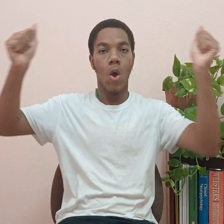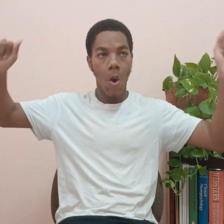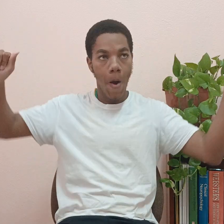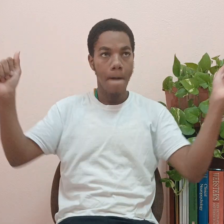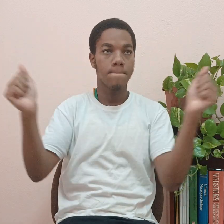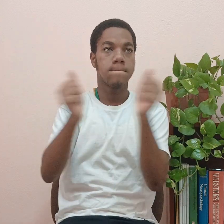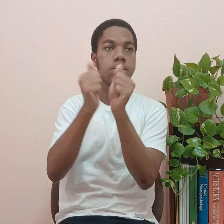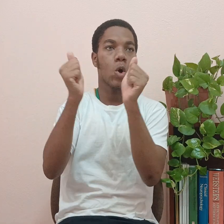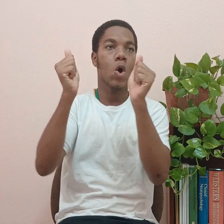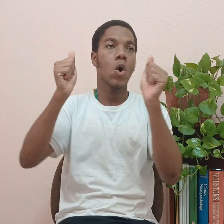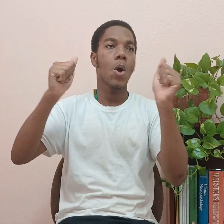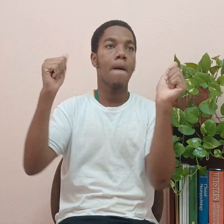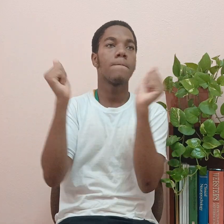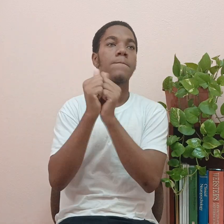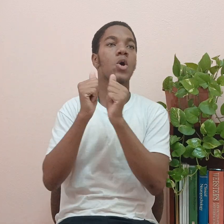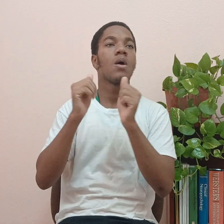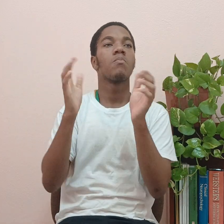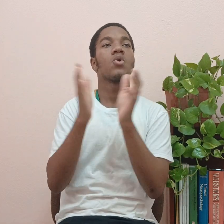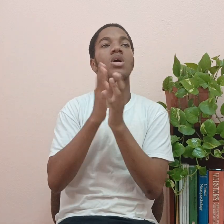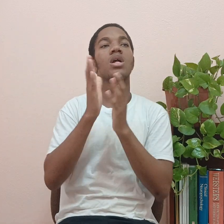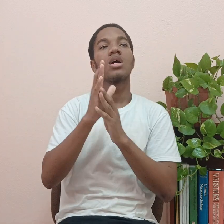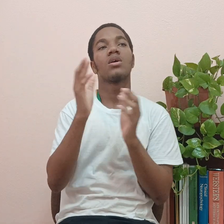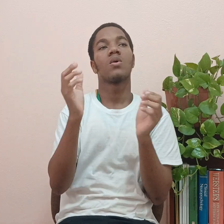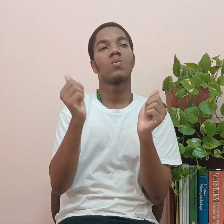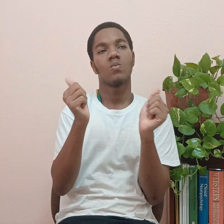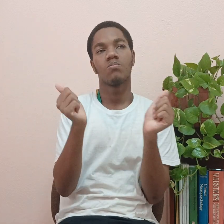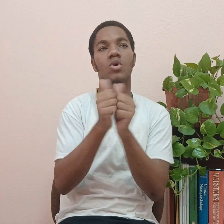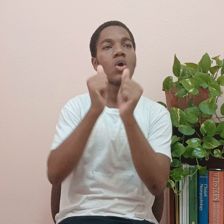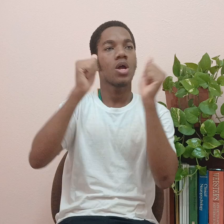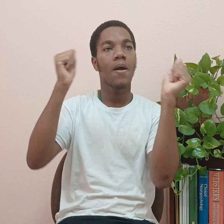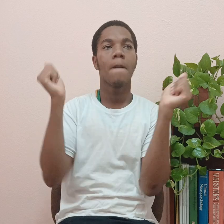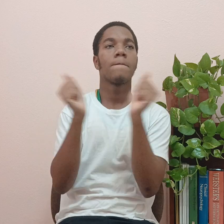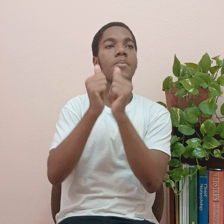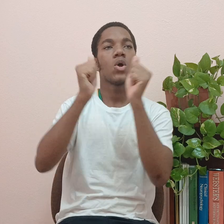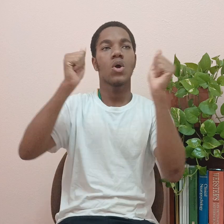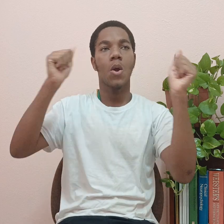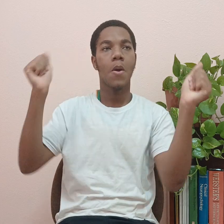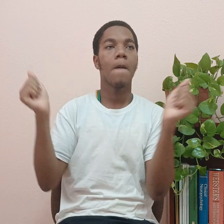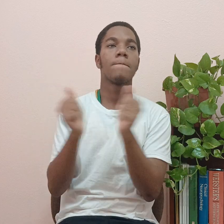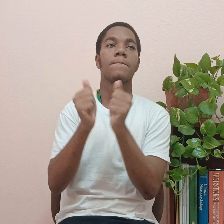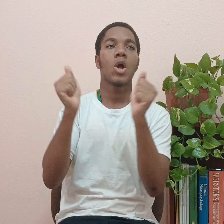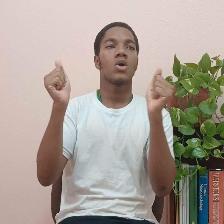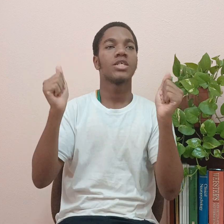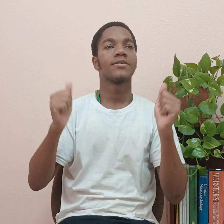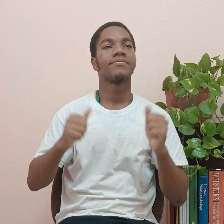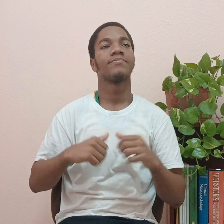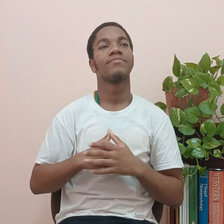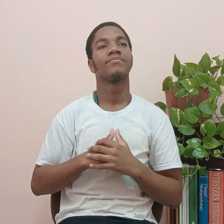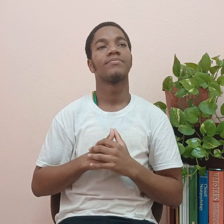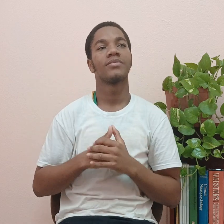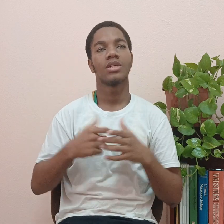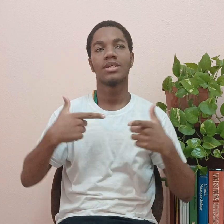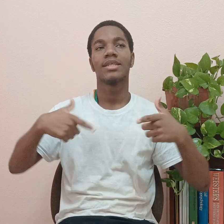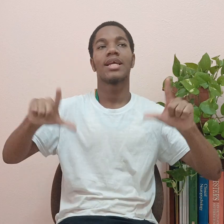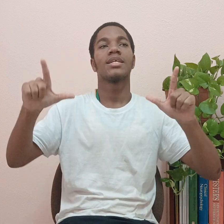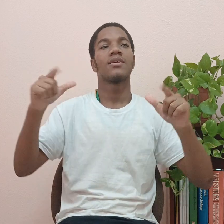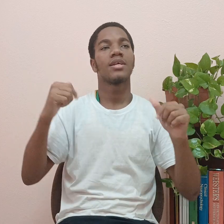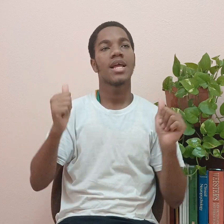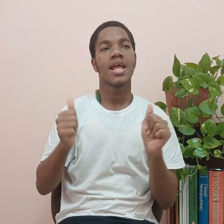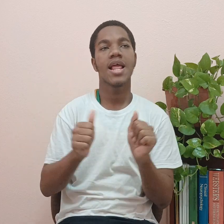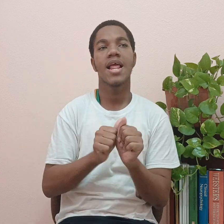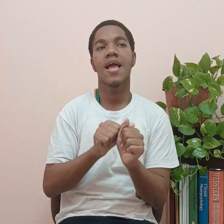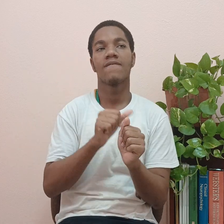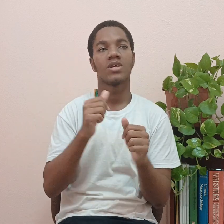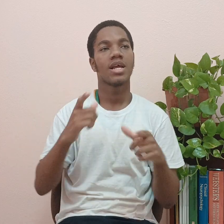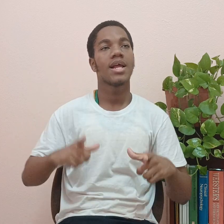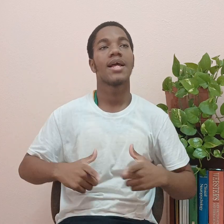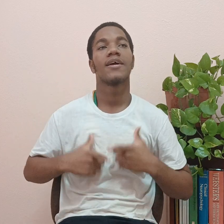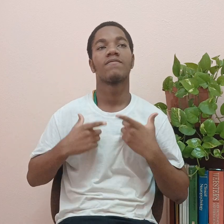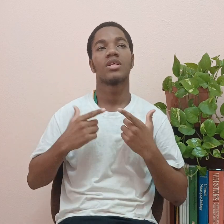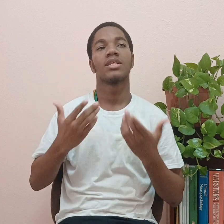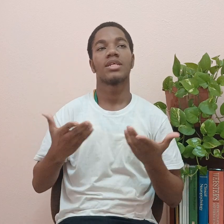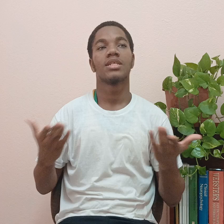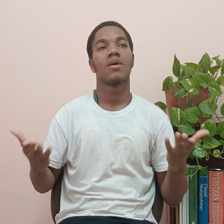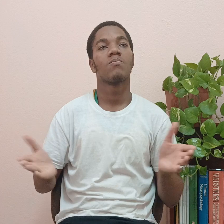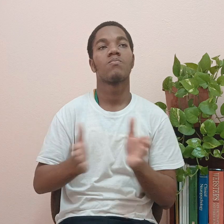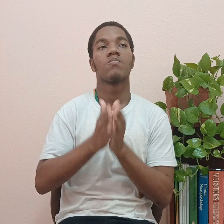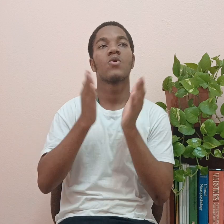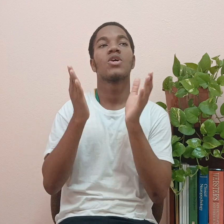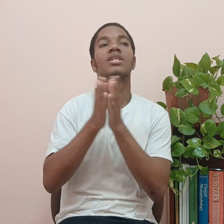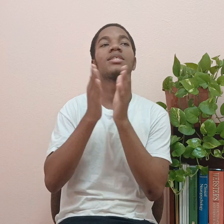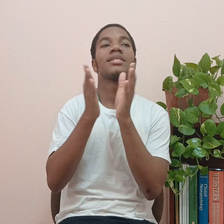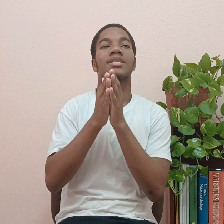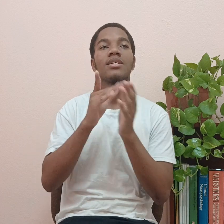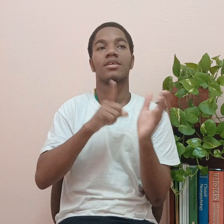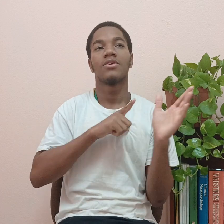Praise God with clashing cymbals! 6 Let every living thing praise the LORD!